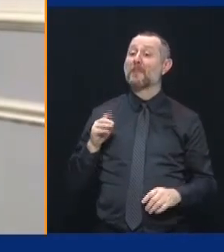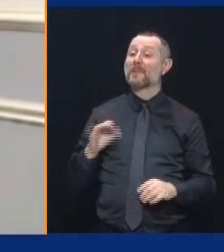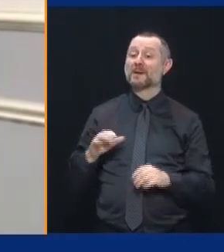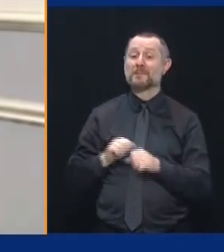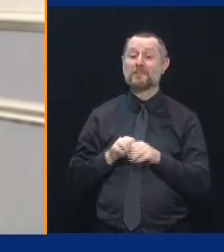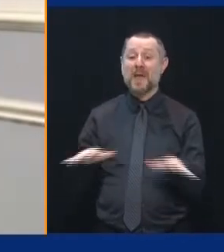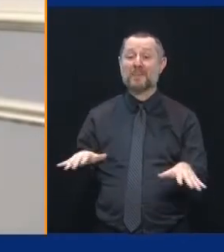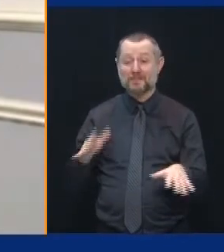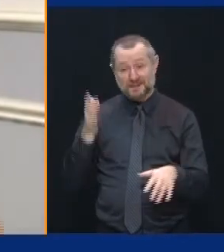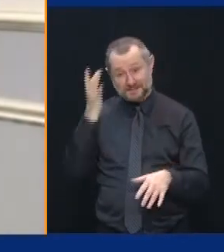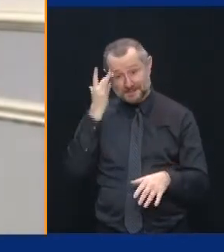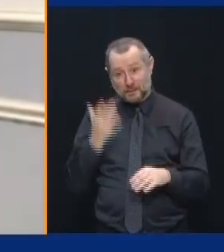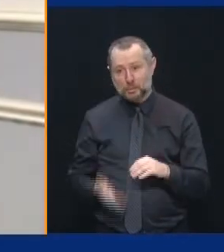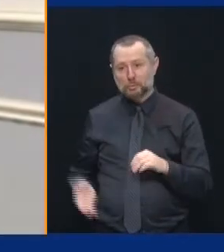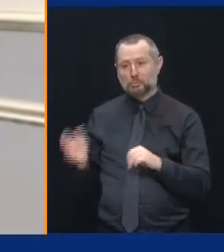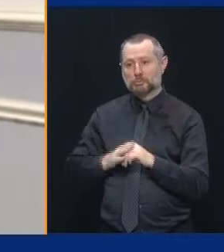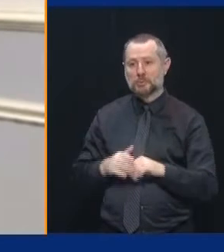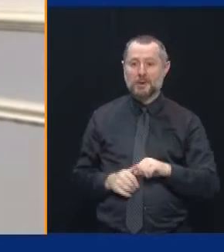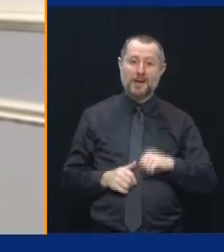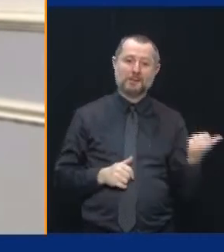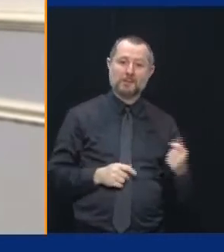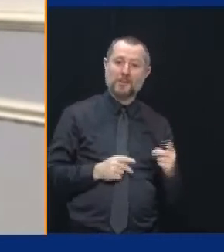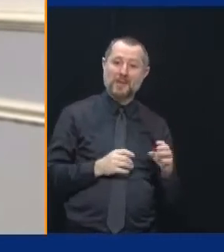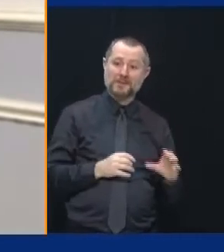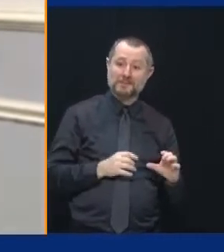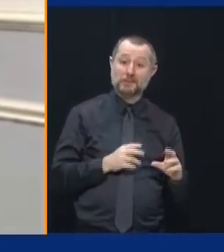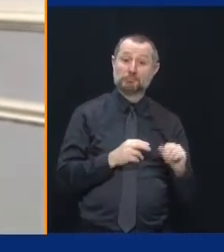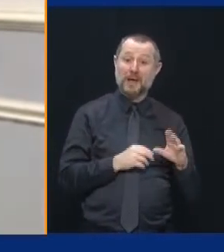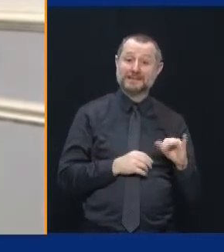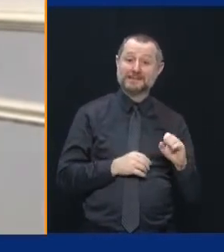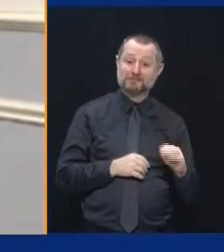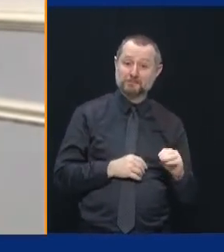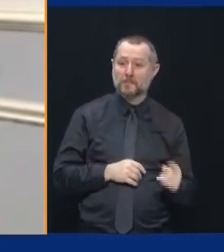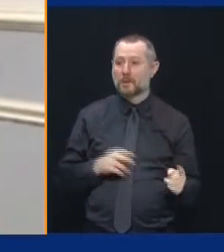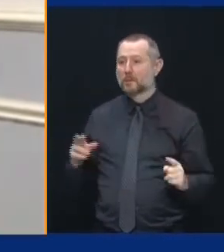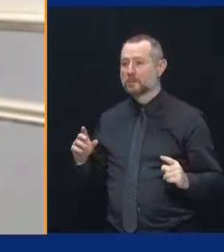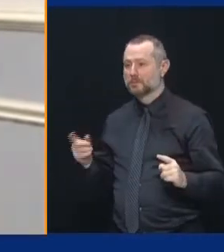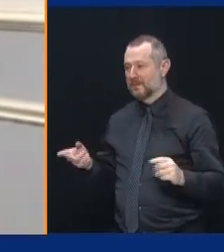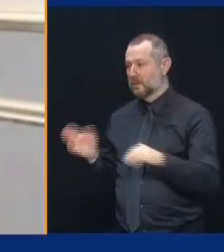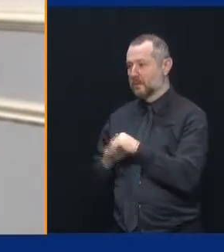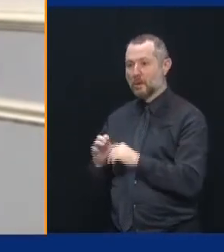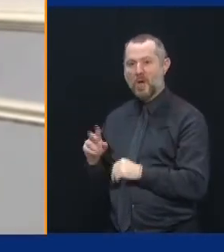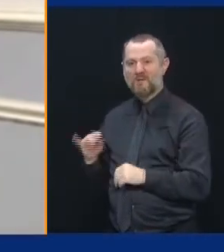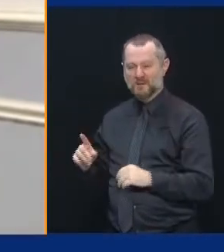FROM CREATING A PANDEMIC ON TOP OF THE PANDEMIC.